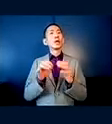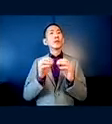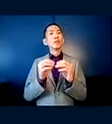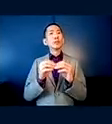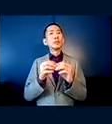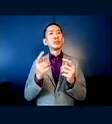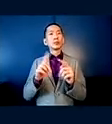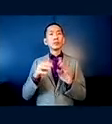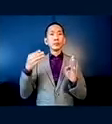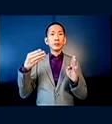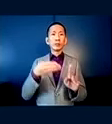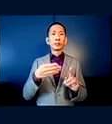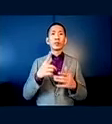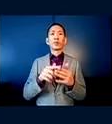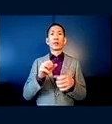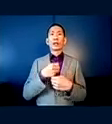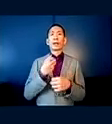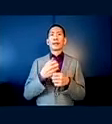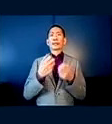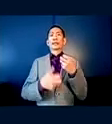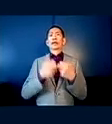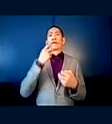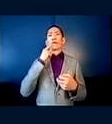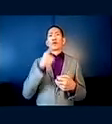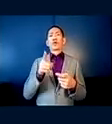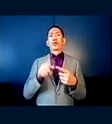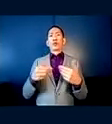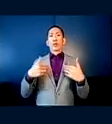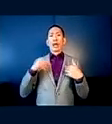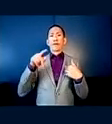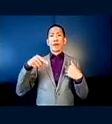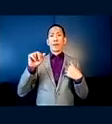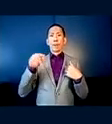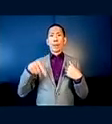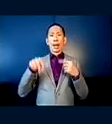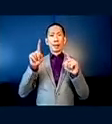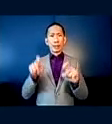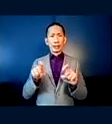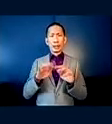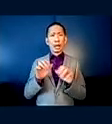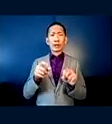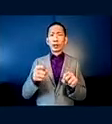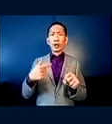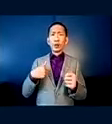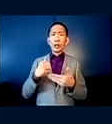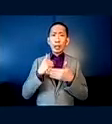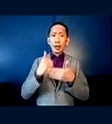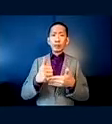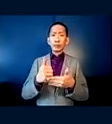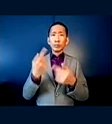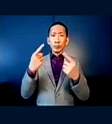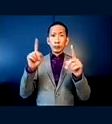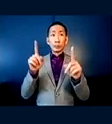A PAP TEST, GOING BEYOND THAT TO